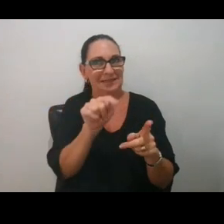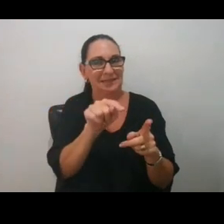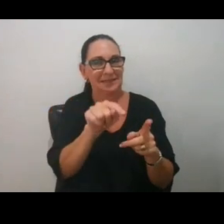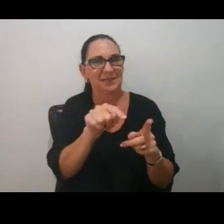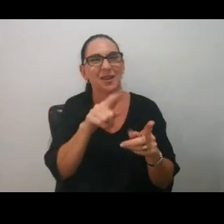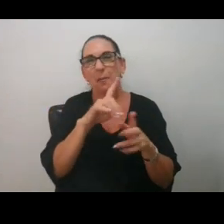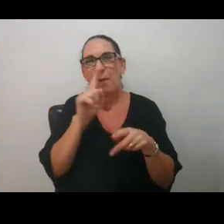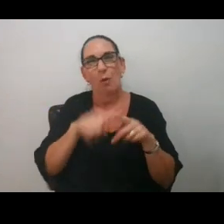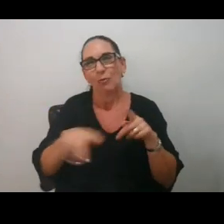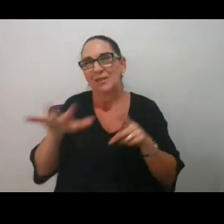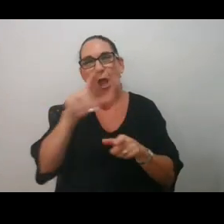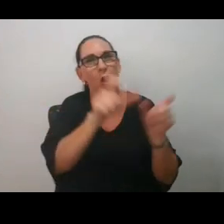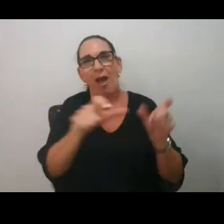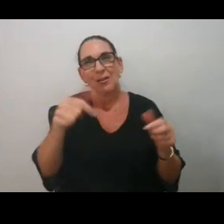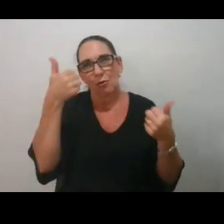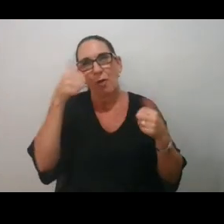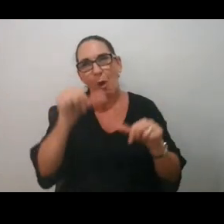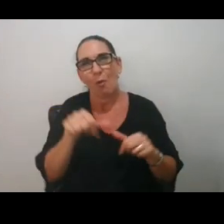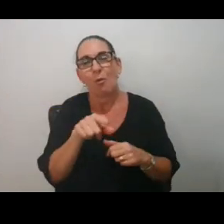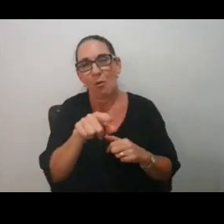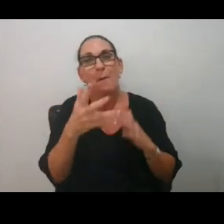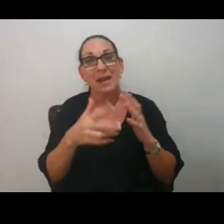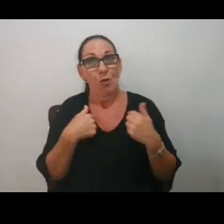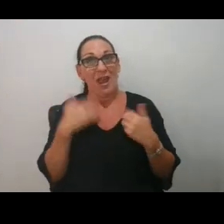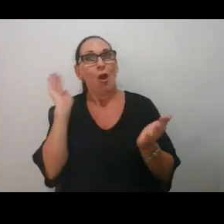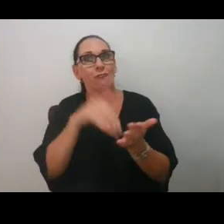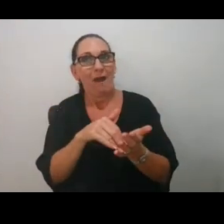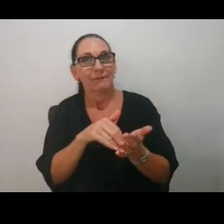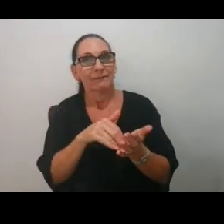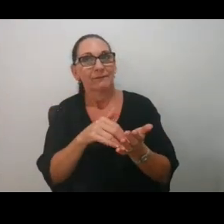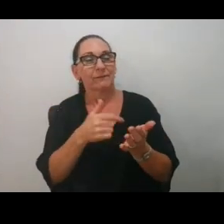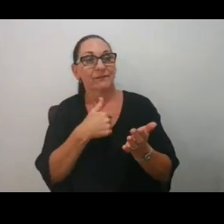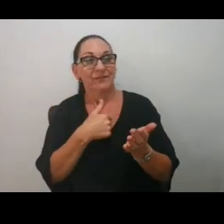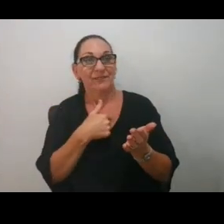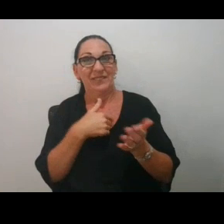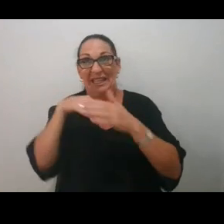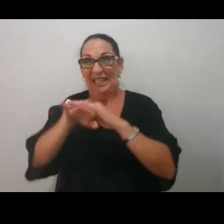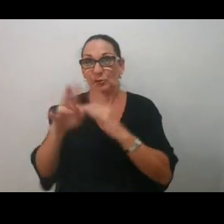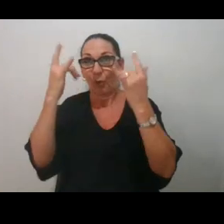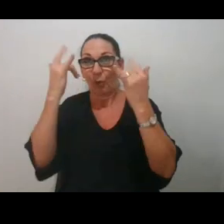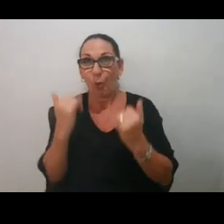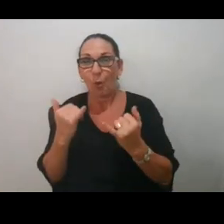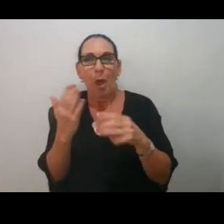we see our clients on the day we took them through their um their report that they've